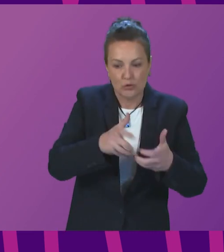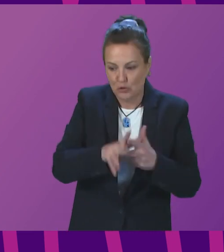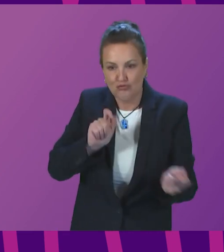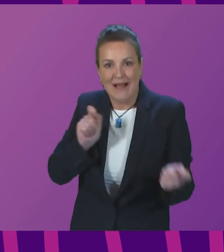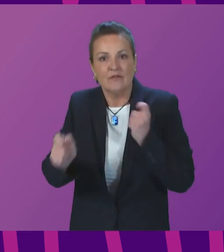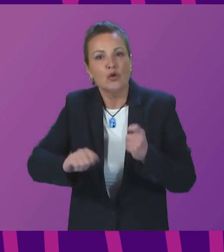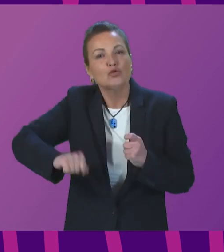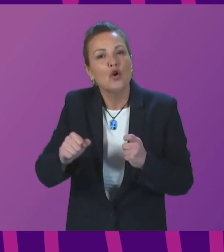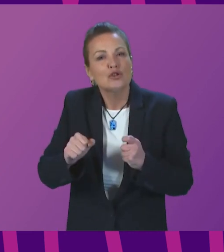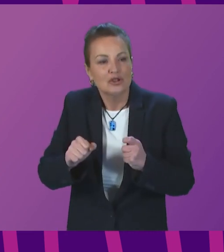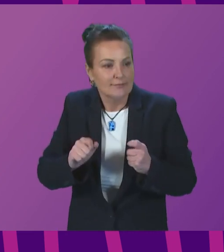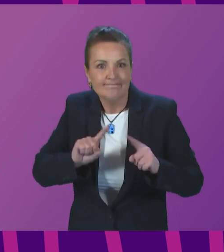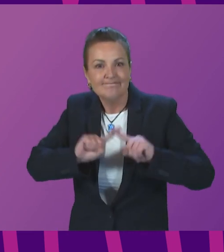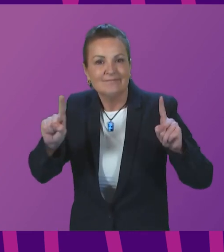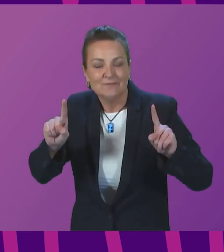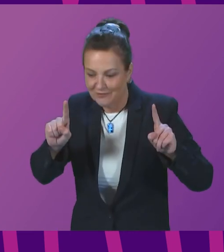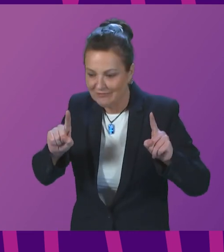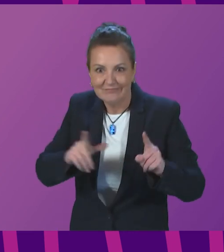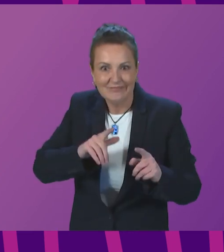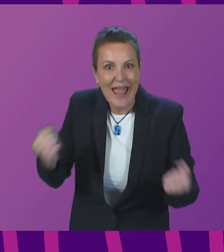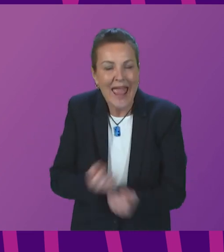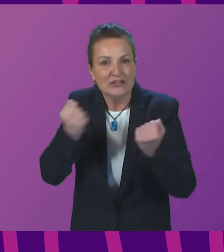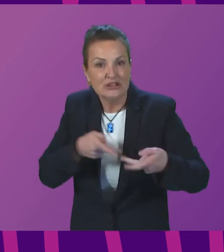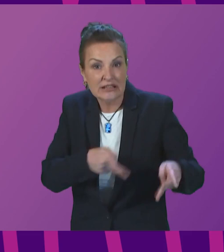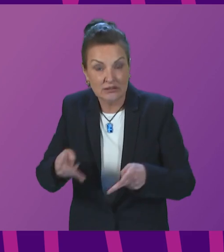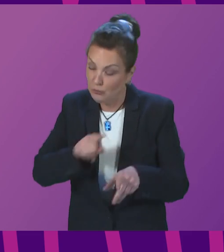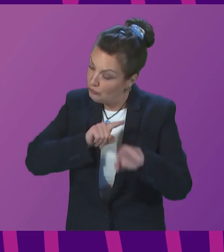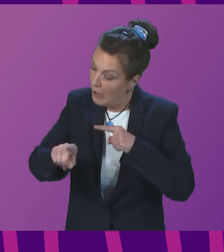Through our heat in buildings programmes, we are driving the decarbonisation of homes